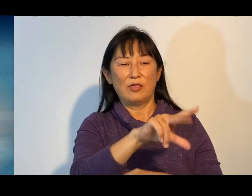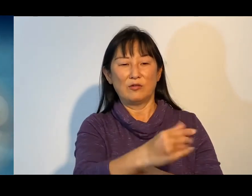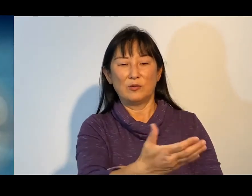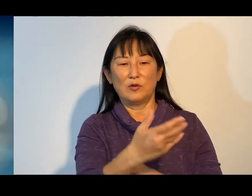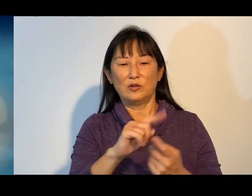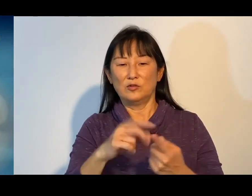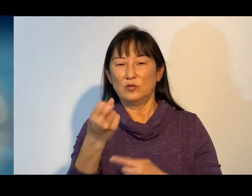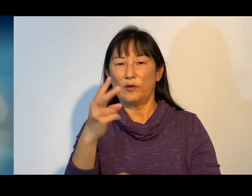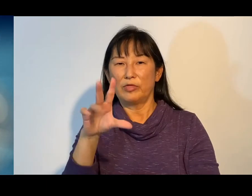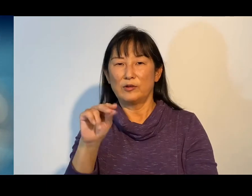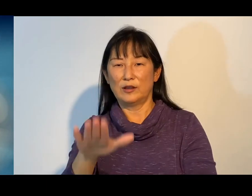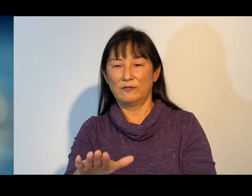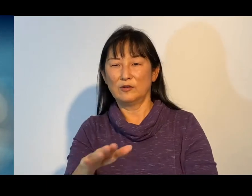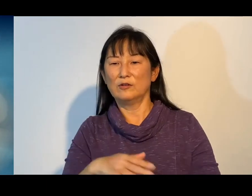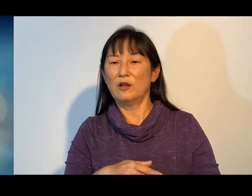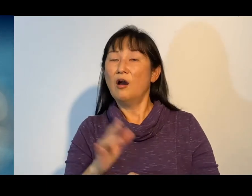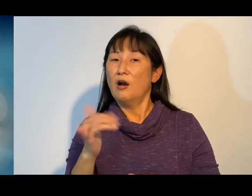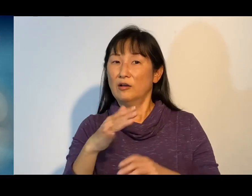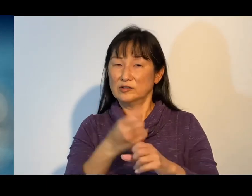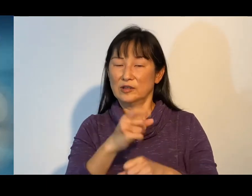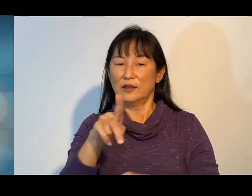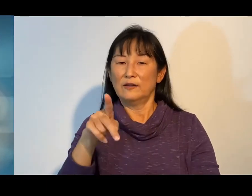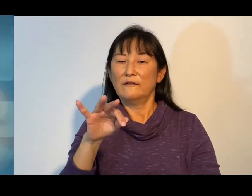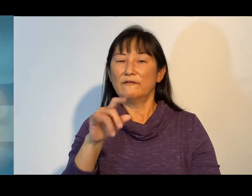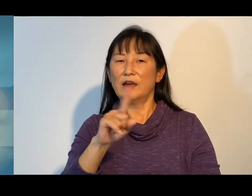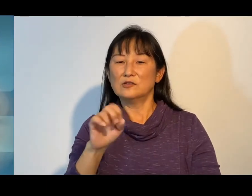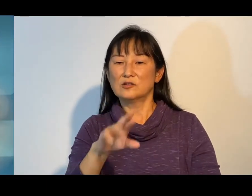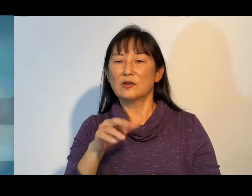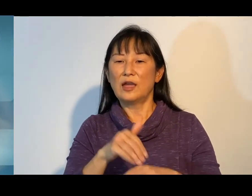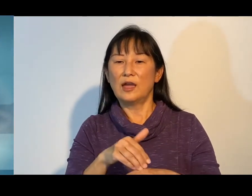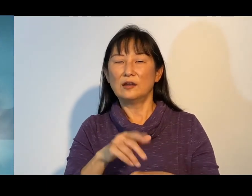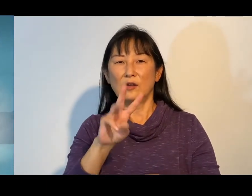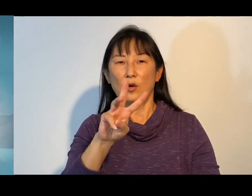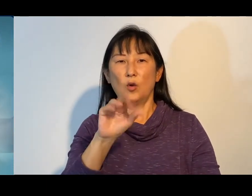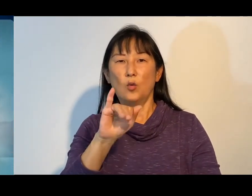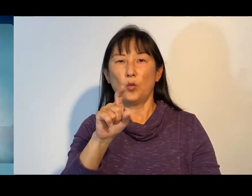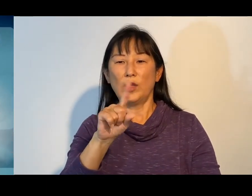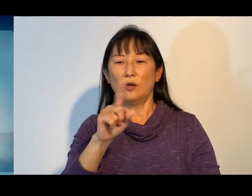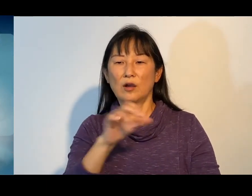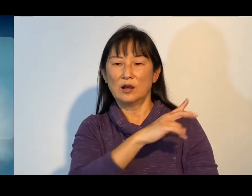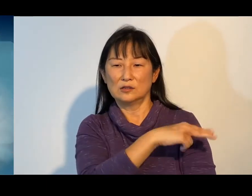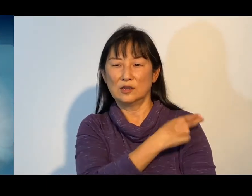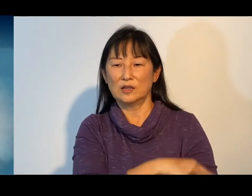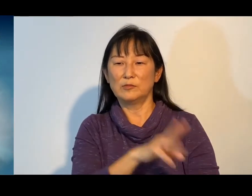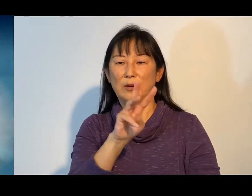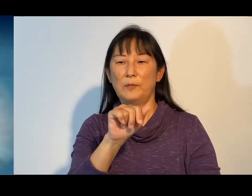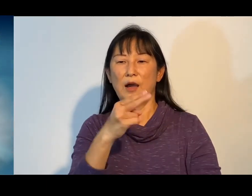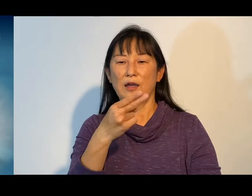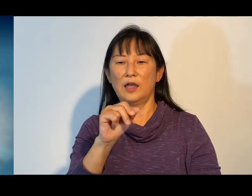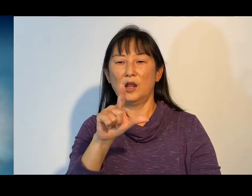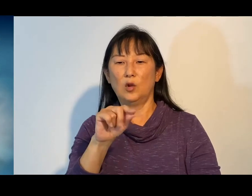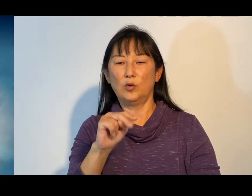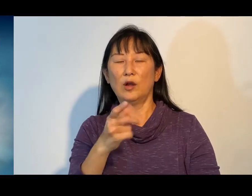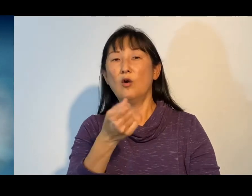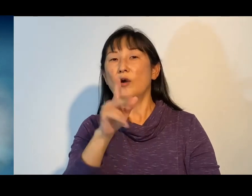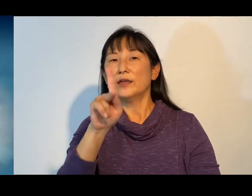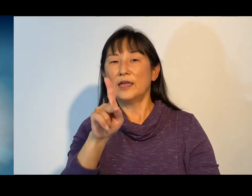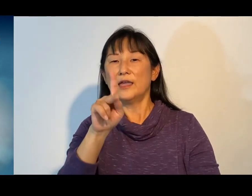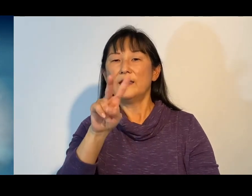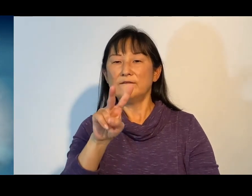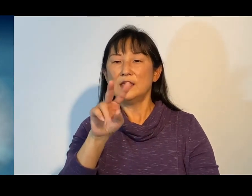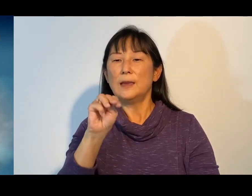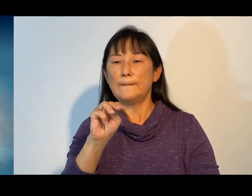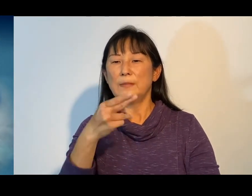They can also get the Pfizer vaccine at Wilcox, Mahelona, or KVMH, and at the Lihue Safeway and Longs.